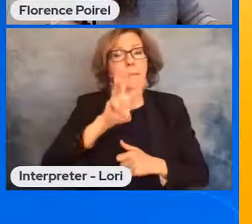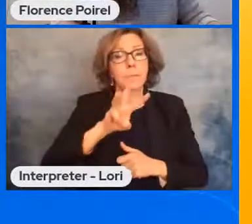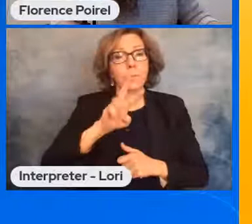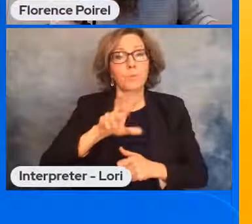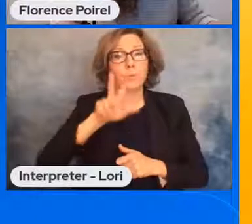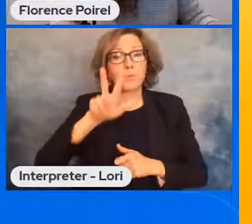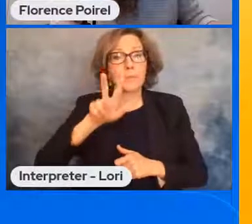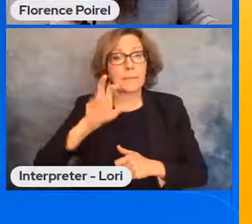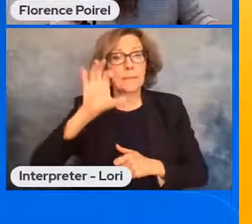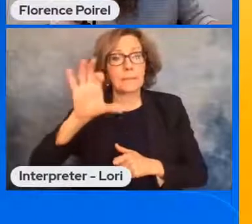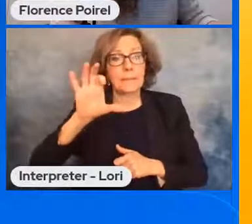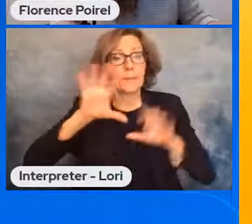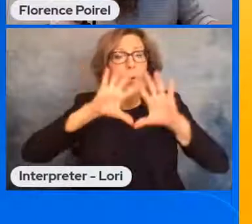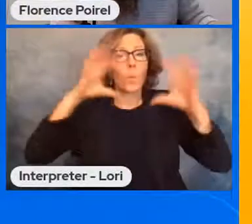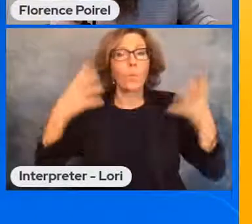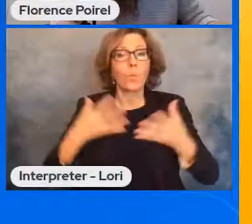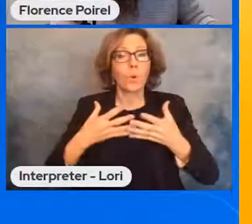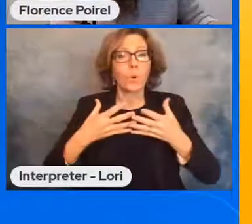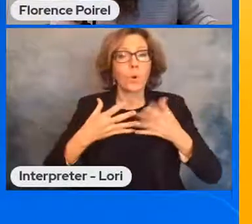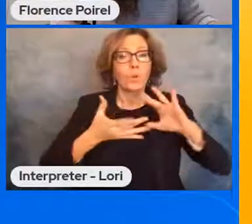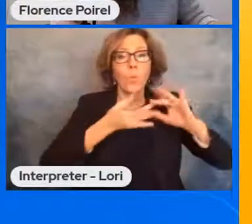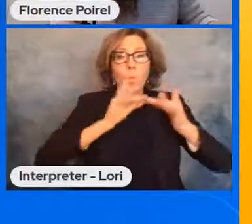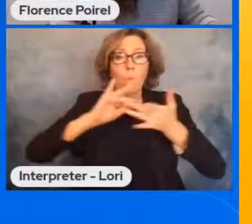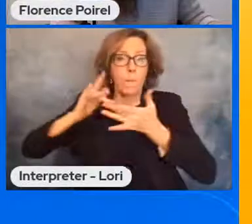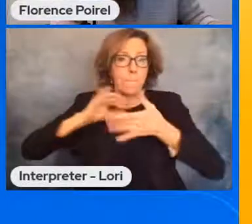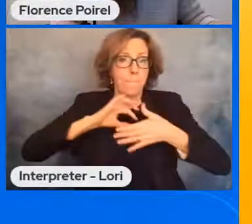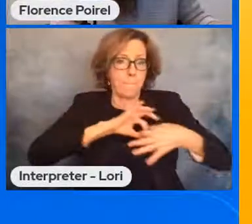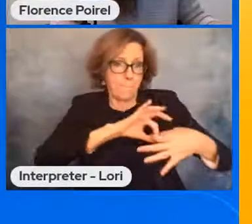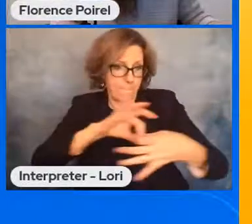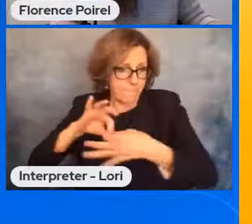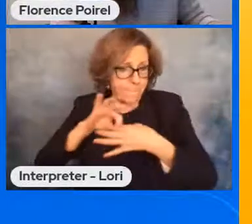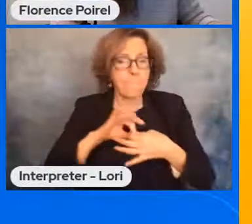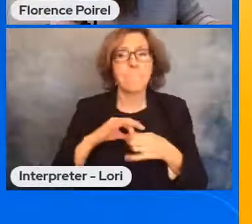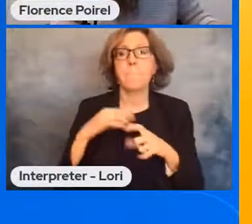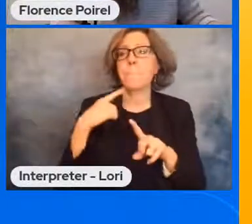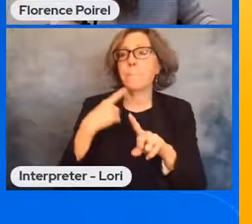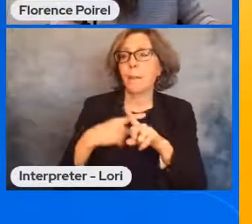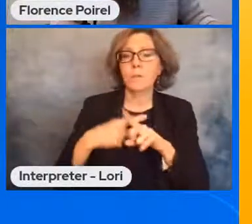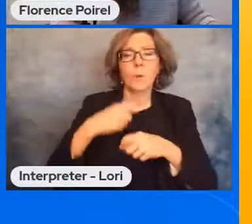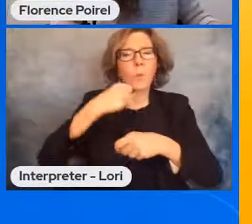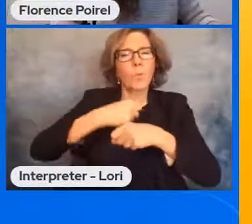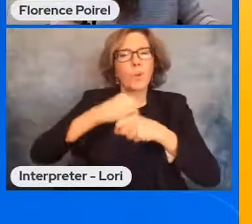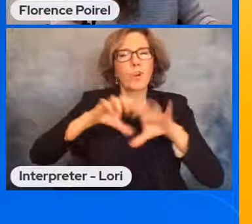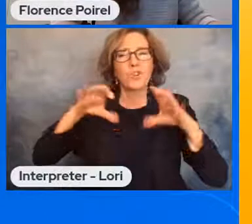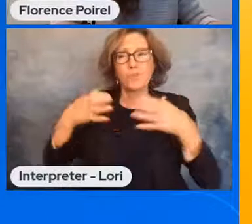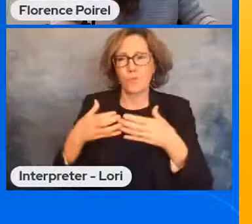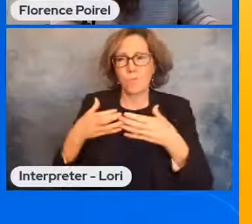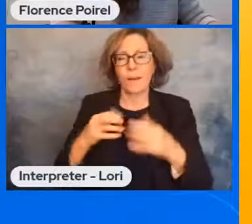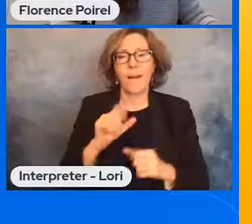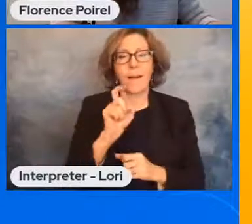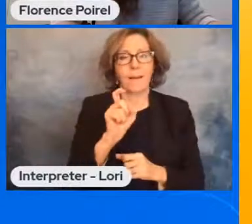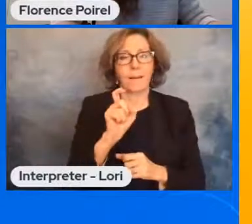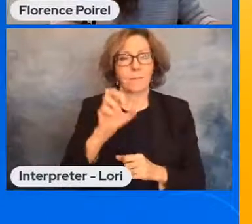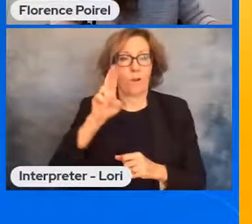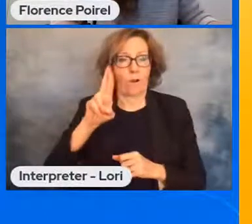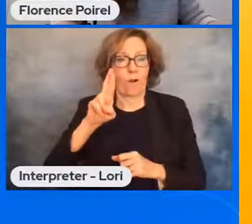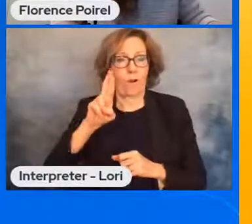And he's a co-chair of the XR Association Accessibility Working Group. He also sits on the board of trustees